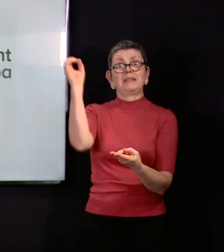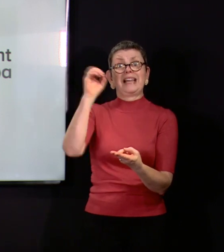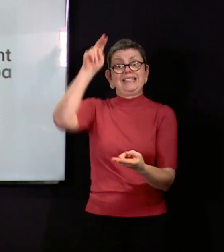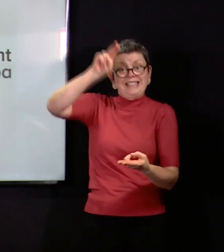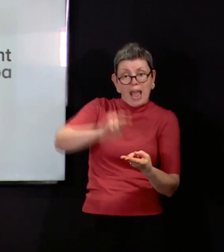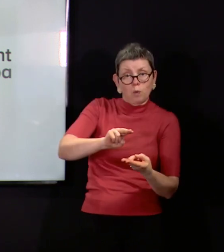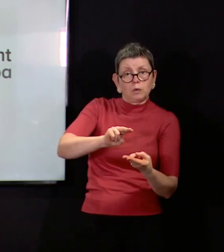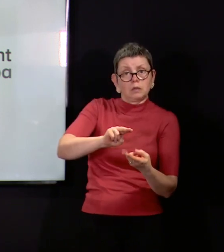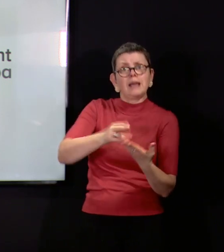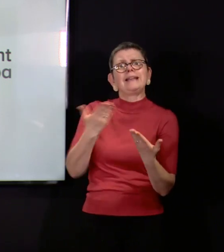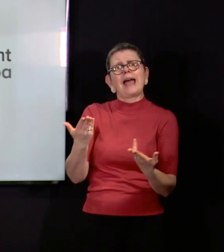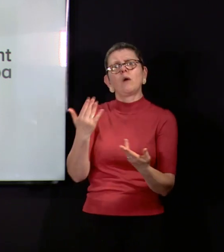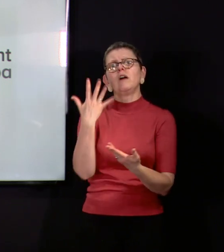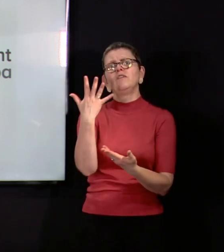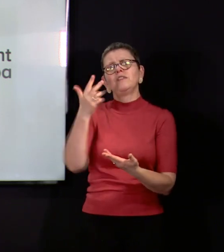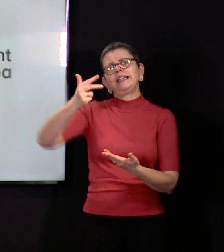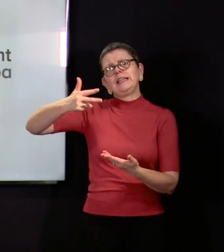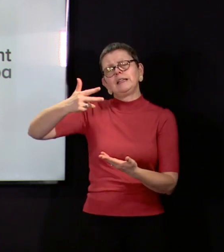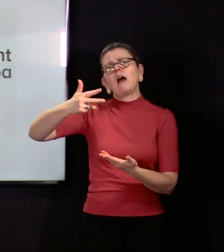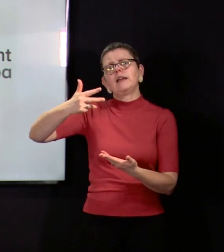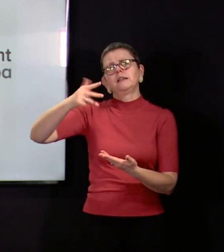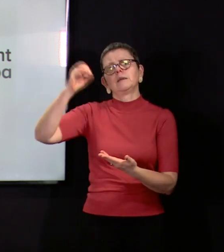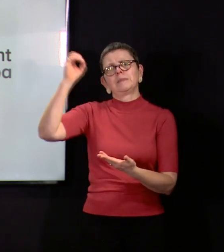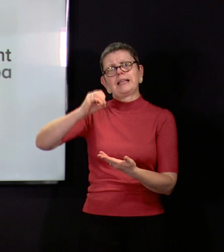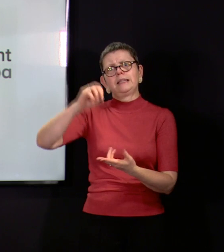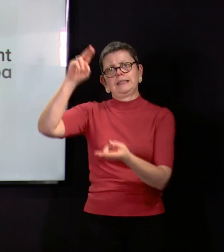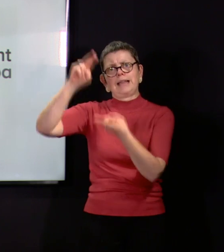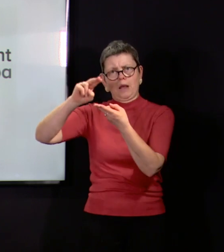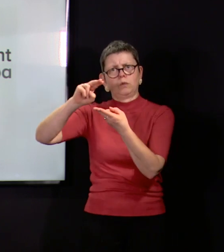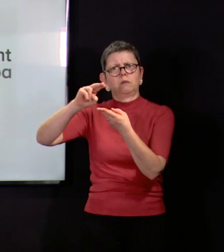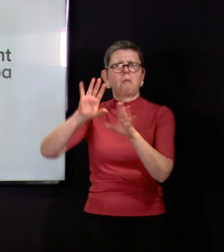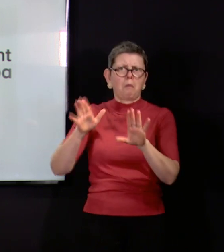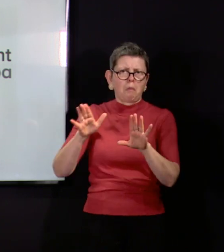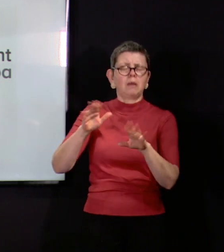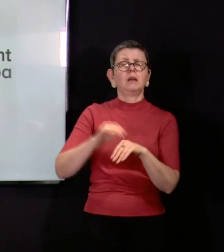59 percent down. So if you need to see your GP then you should call. If you need